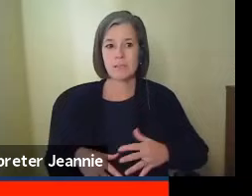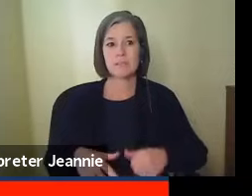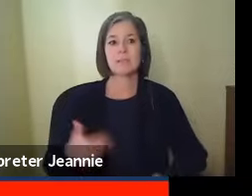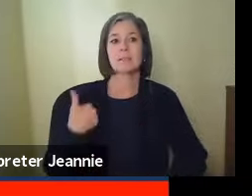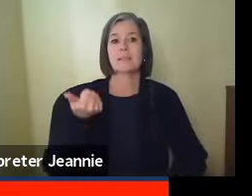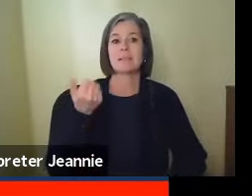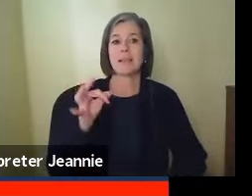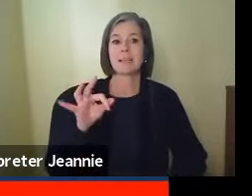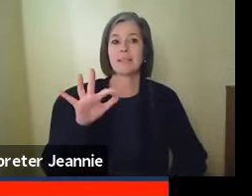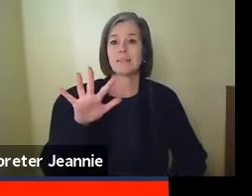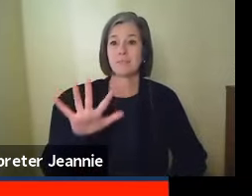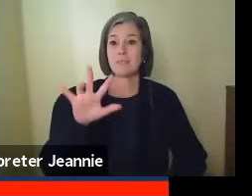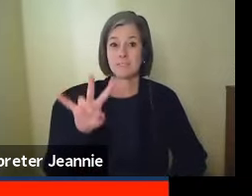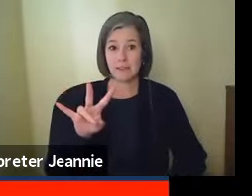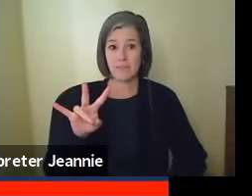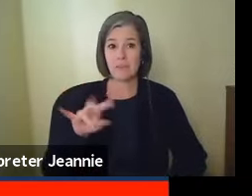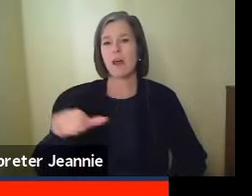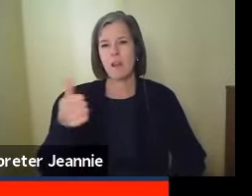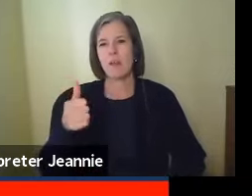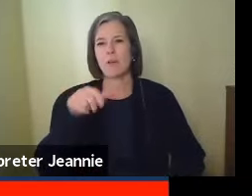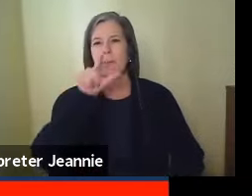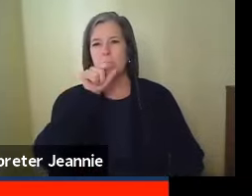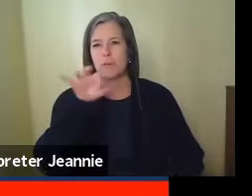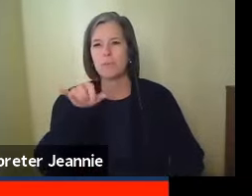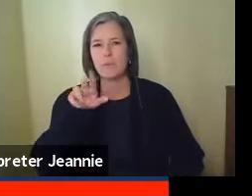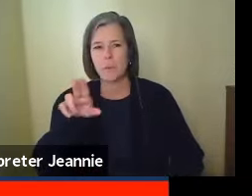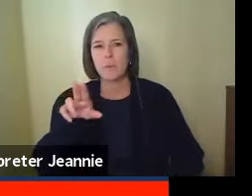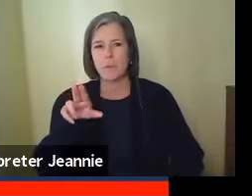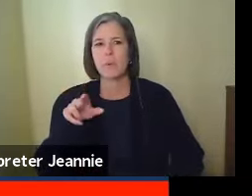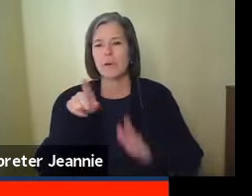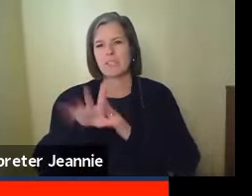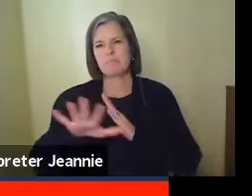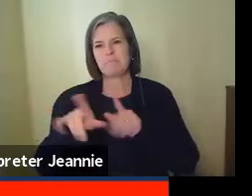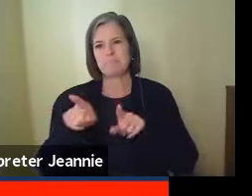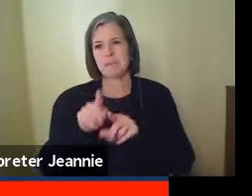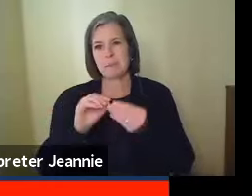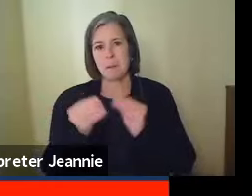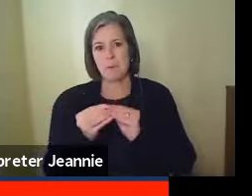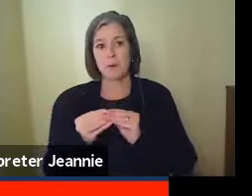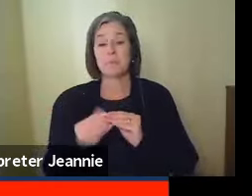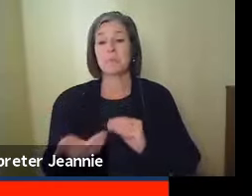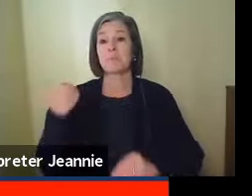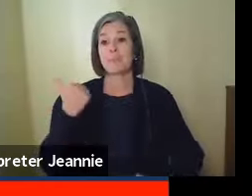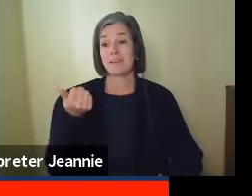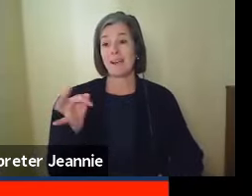flu pandemic that killed about the same number. And then the 1918 flu that H1N1 flu that